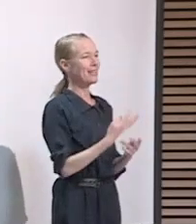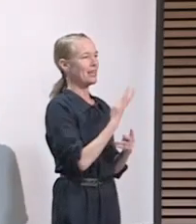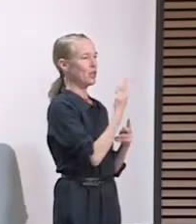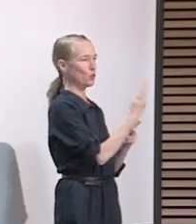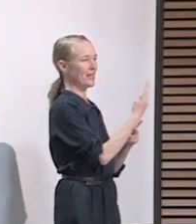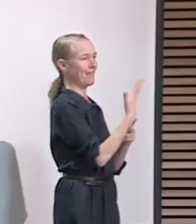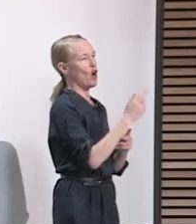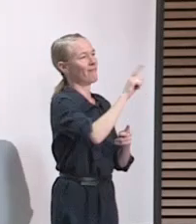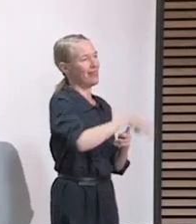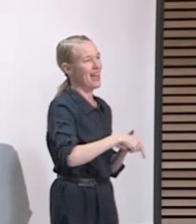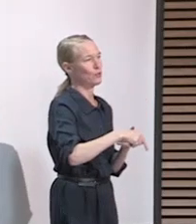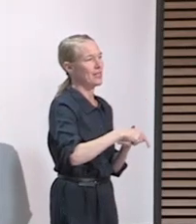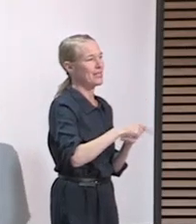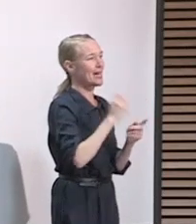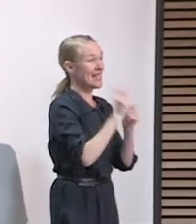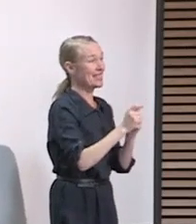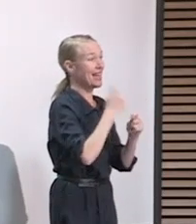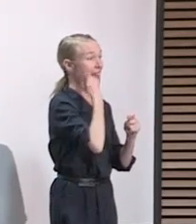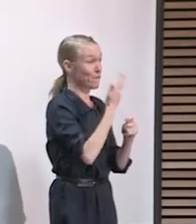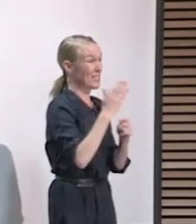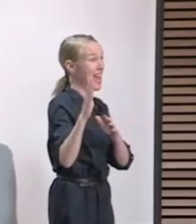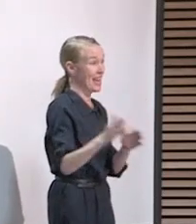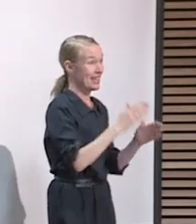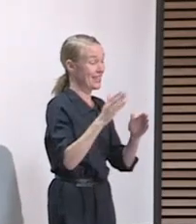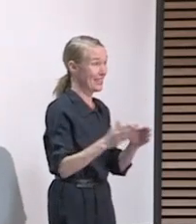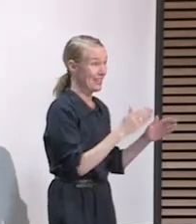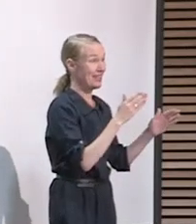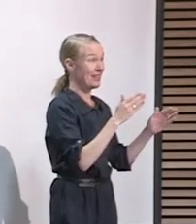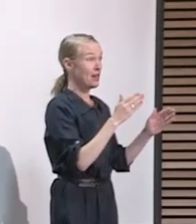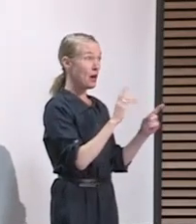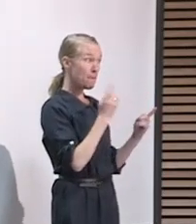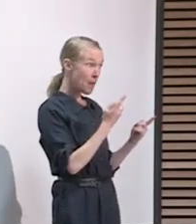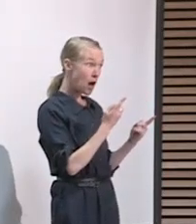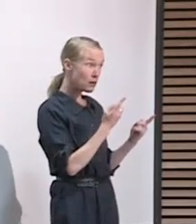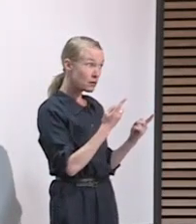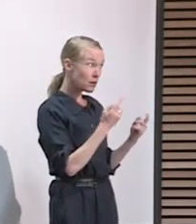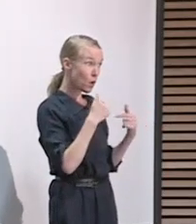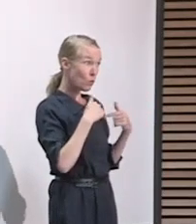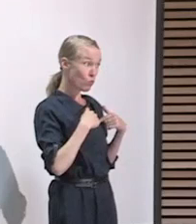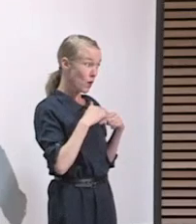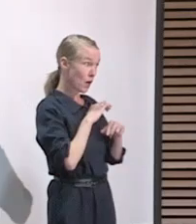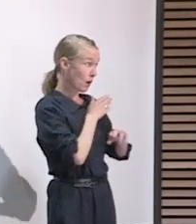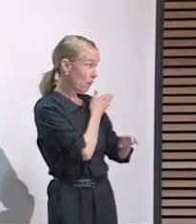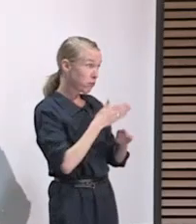support a capacity of 25,000 tests per day and that also assumed that other lab work